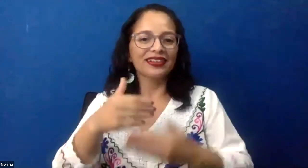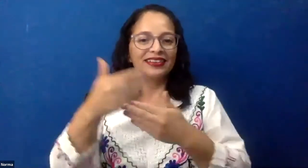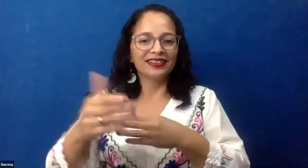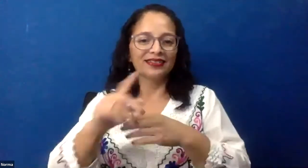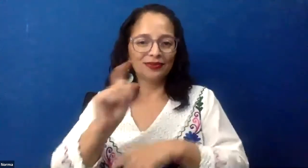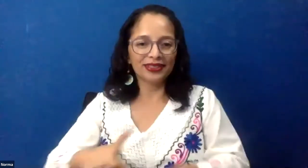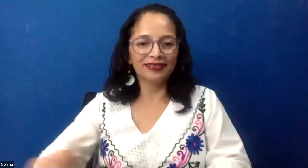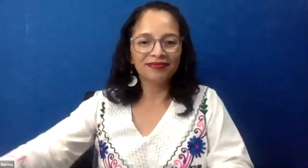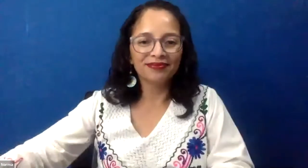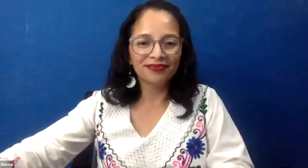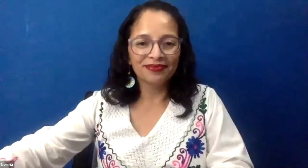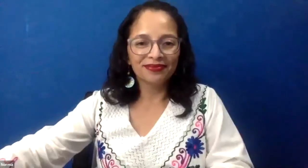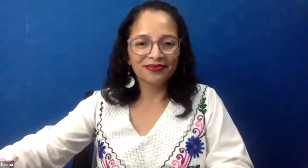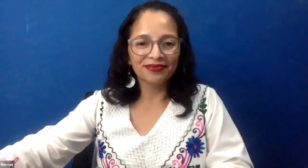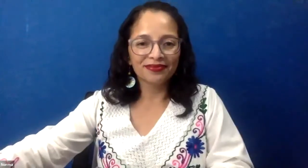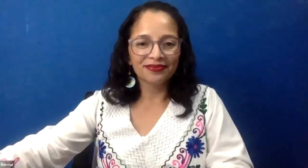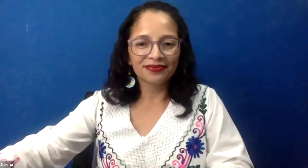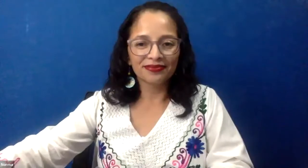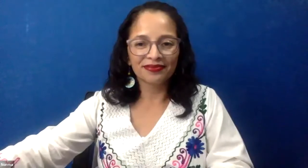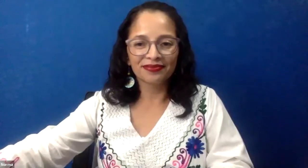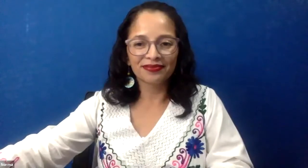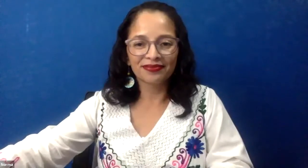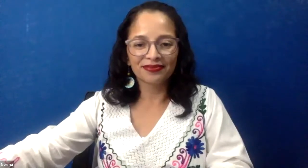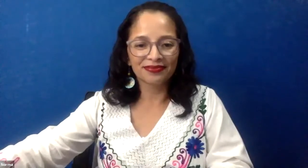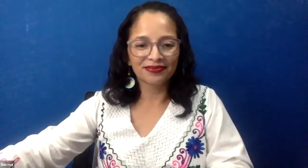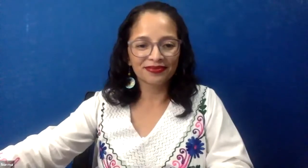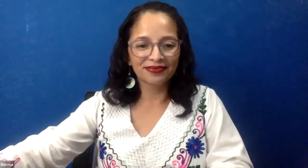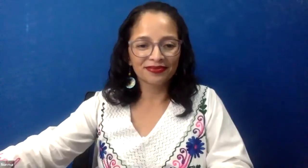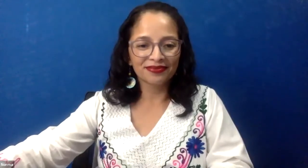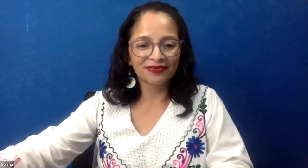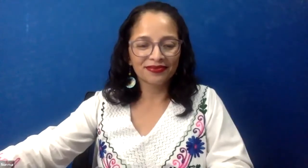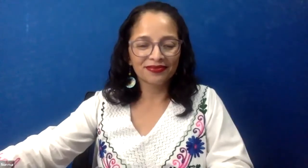They produce a lot of copper. Next question.